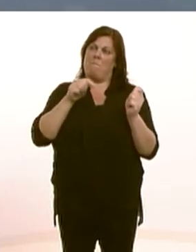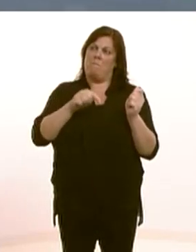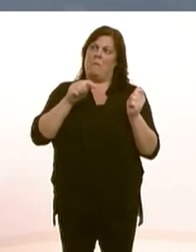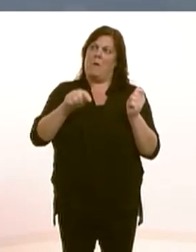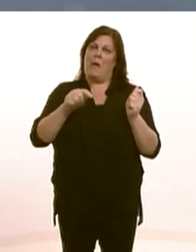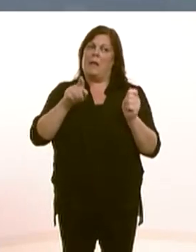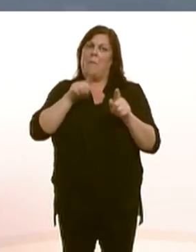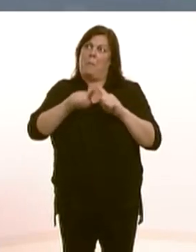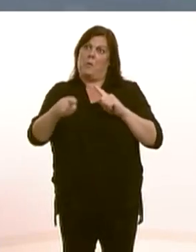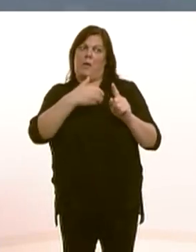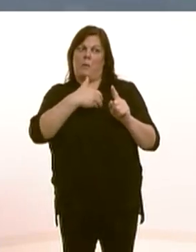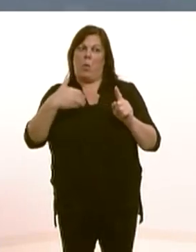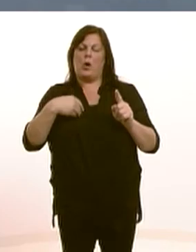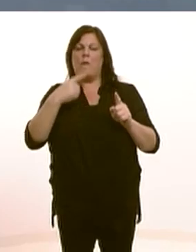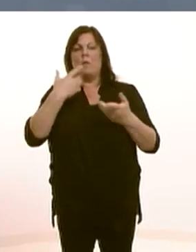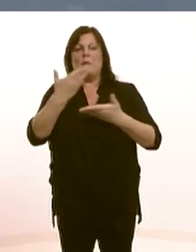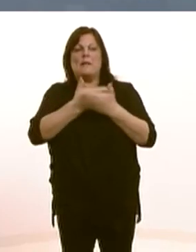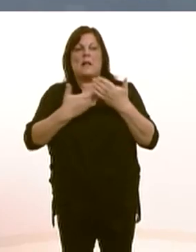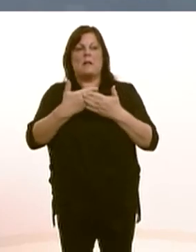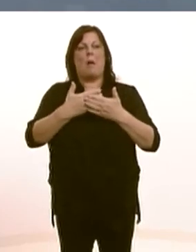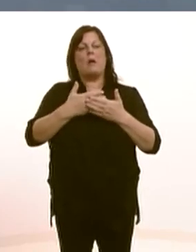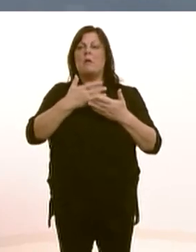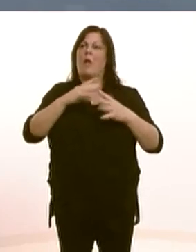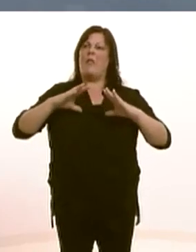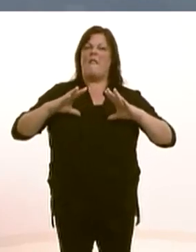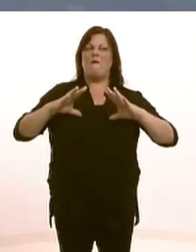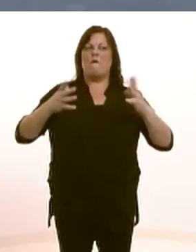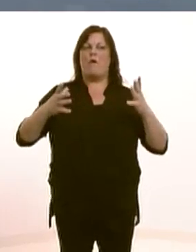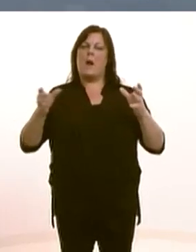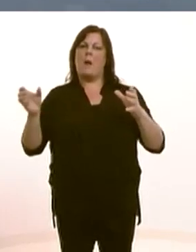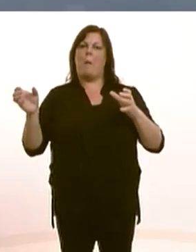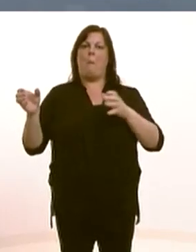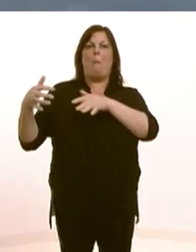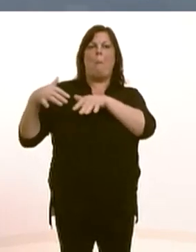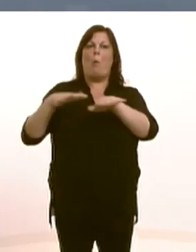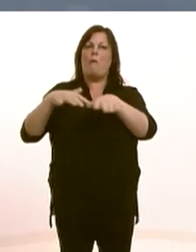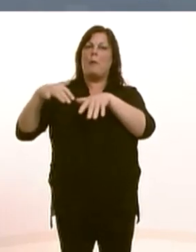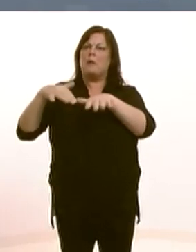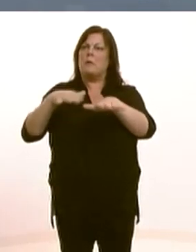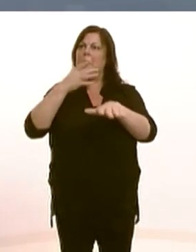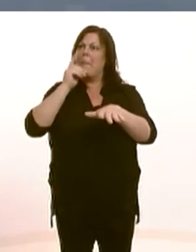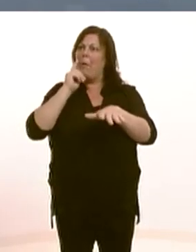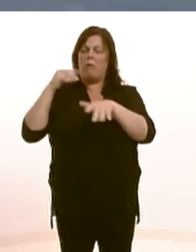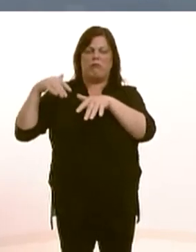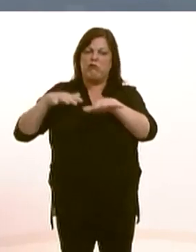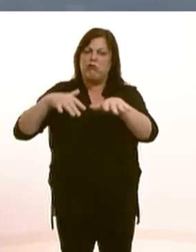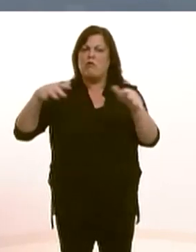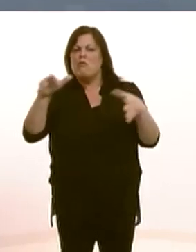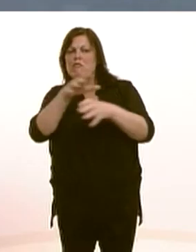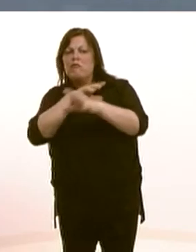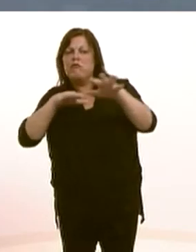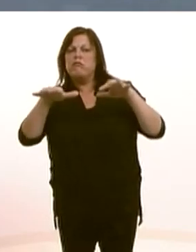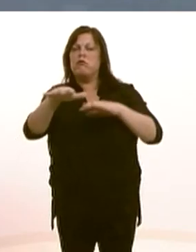position on the free movement of people, should there be an agreement with the European Union to maintain access to the single market.